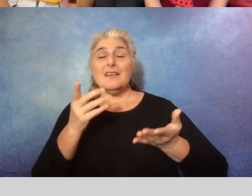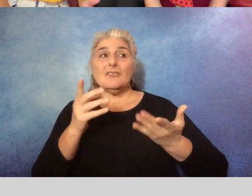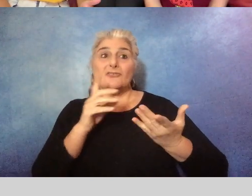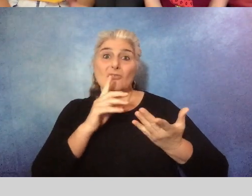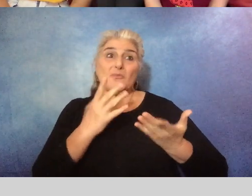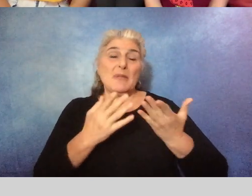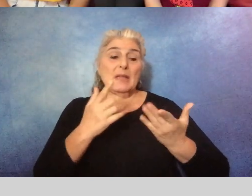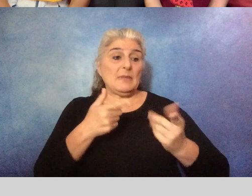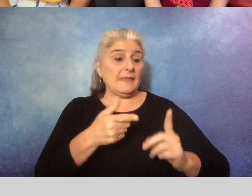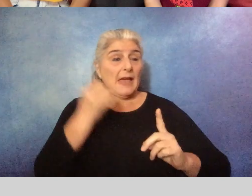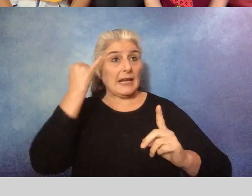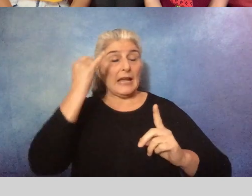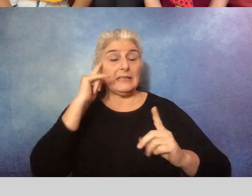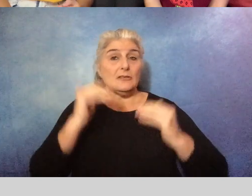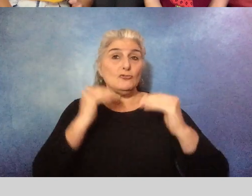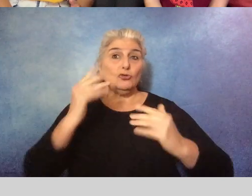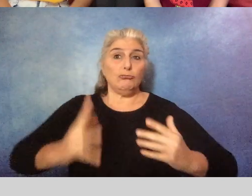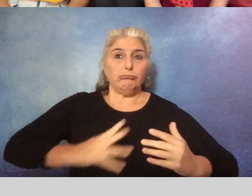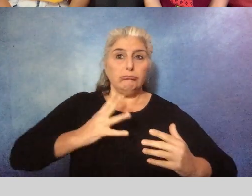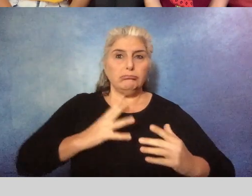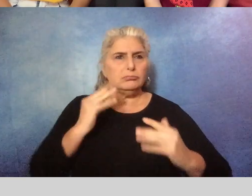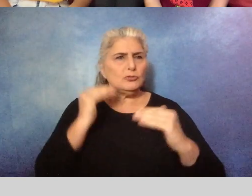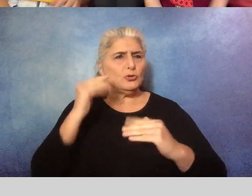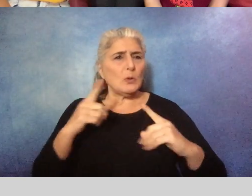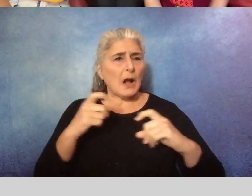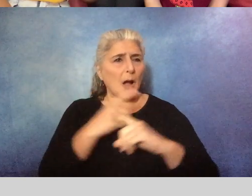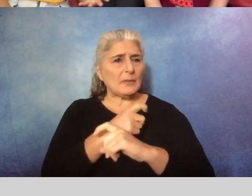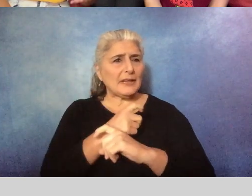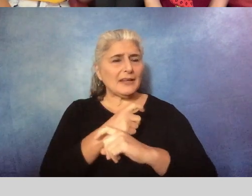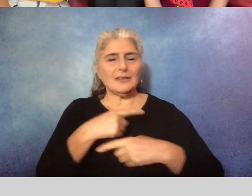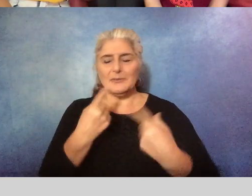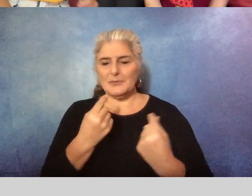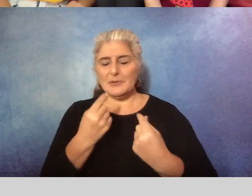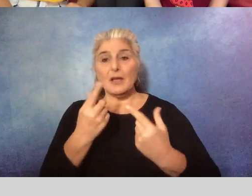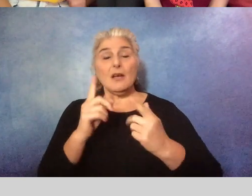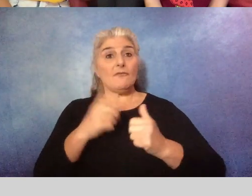in the time we had, we would look at our backend to see